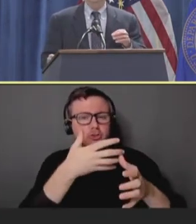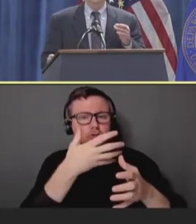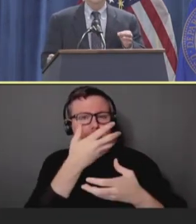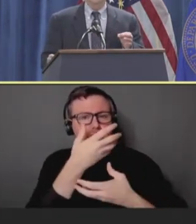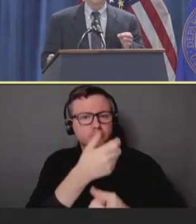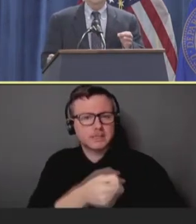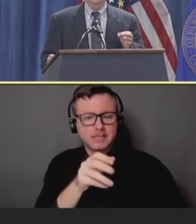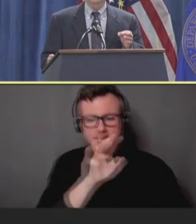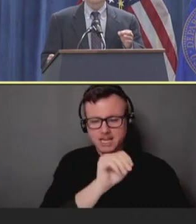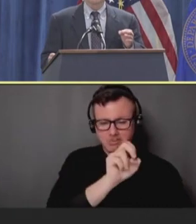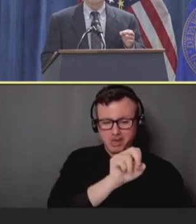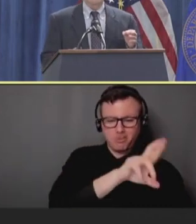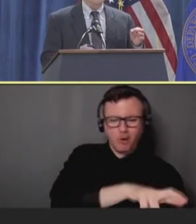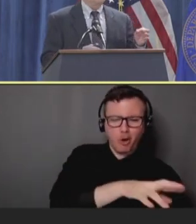and autism.